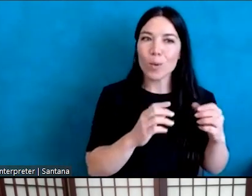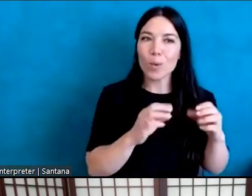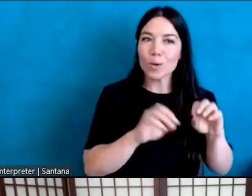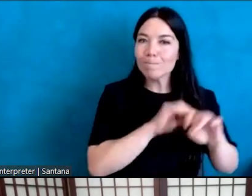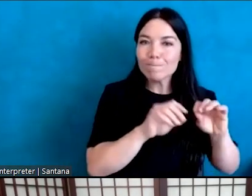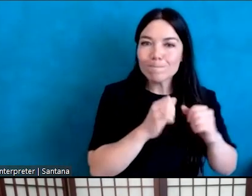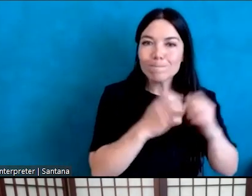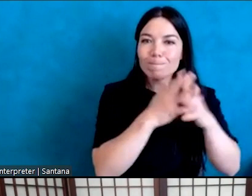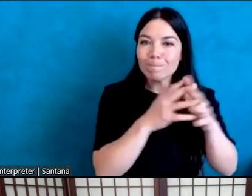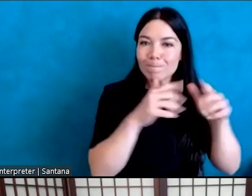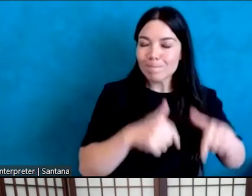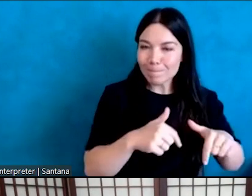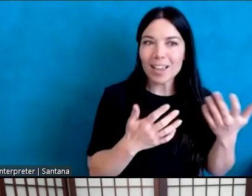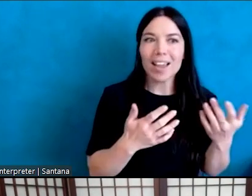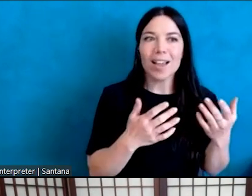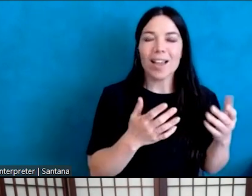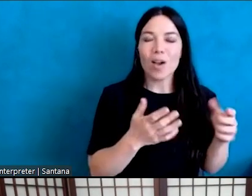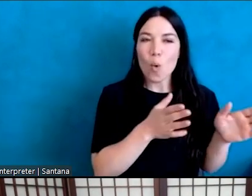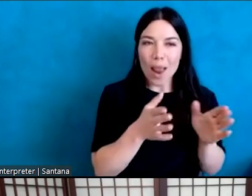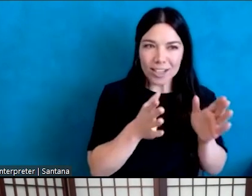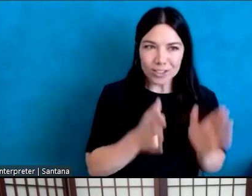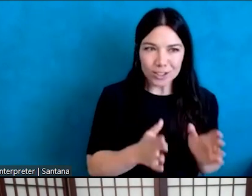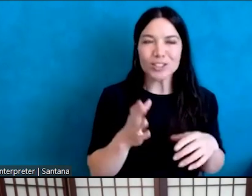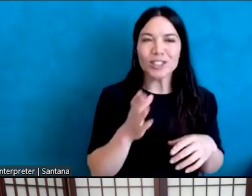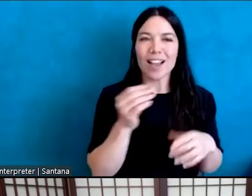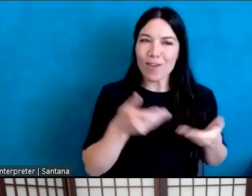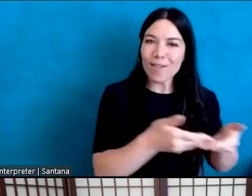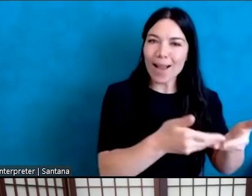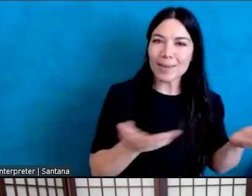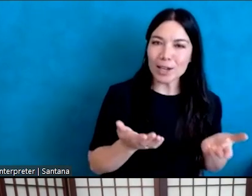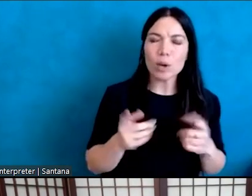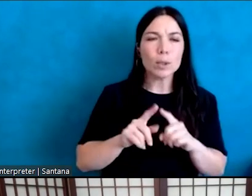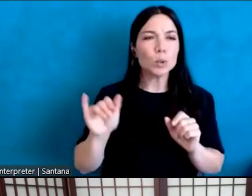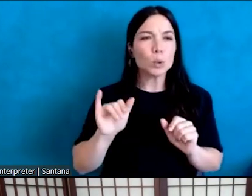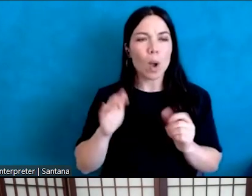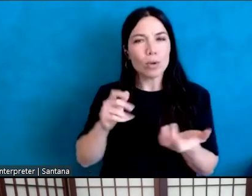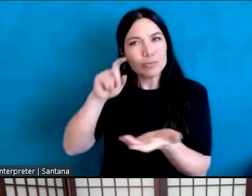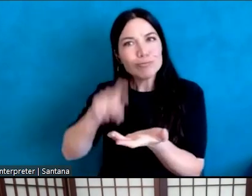I wanted to acknowledge some of the people I learn a lot from. I put at the top here